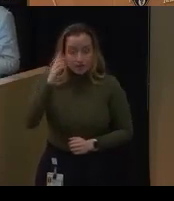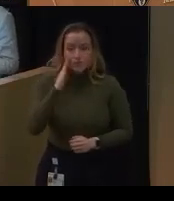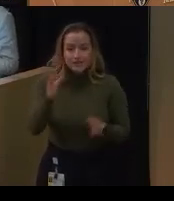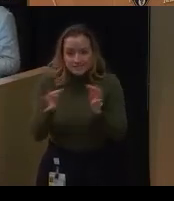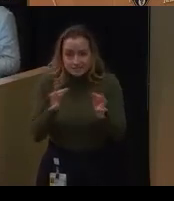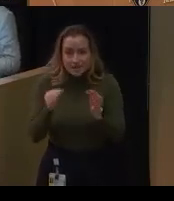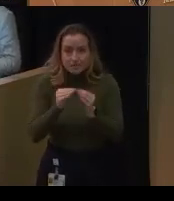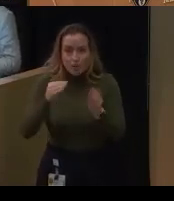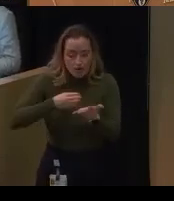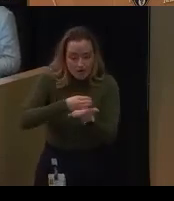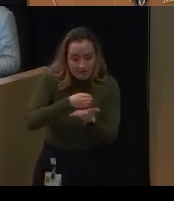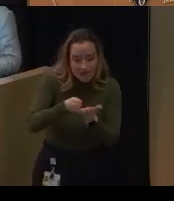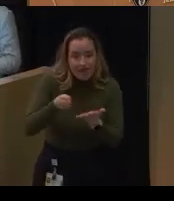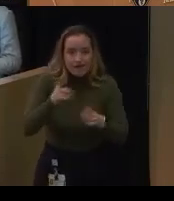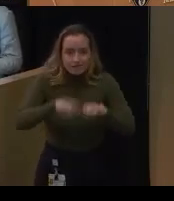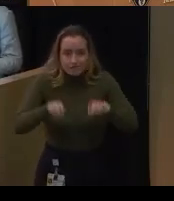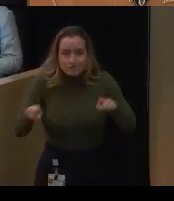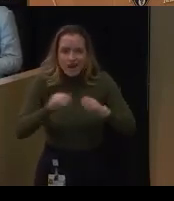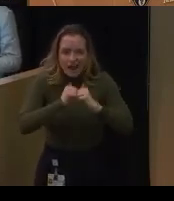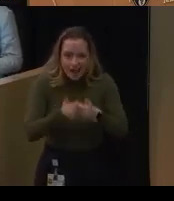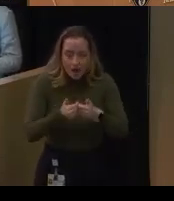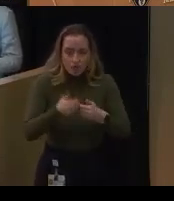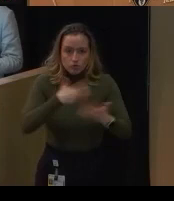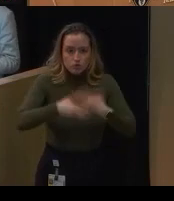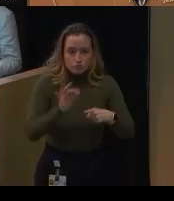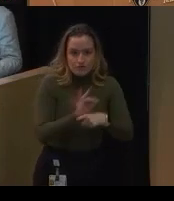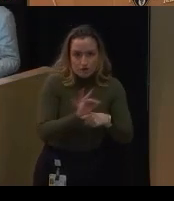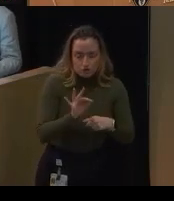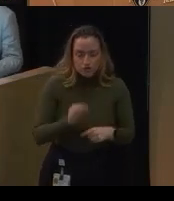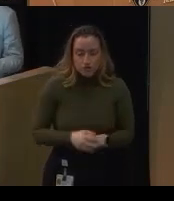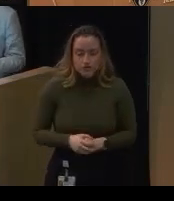variance in Social functioning than do other aspects of the illness including non-social